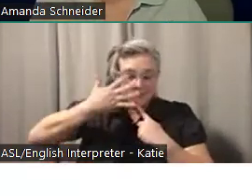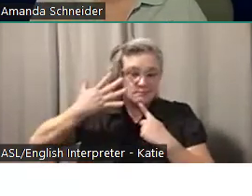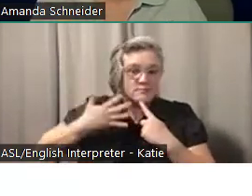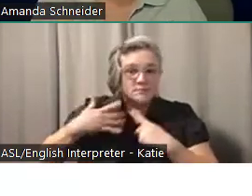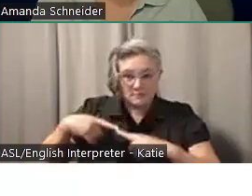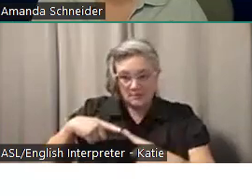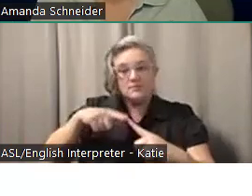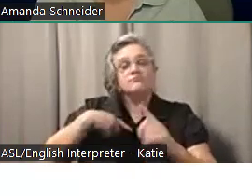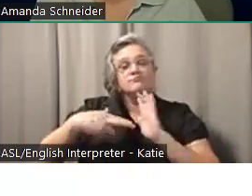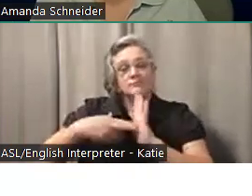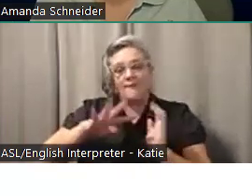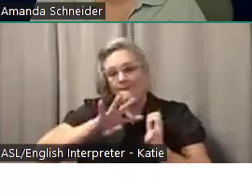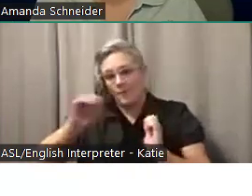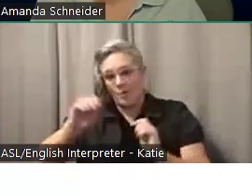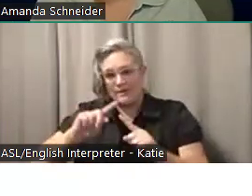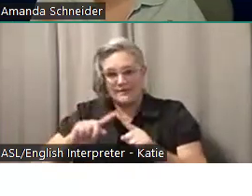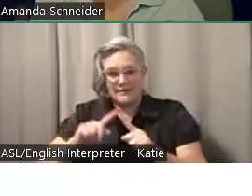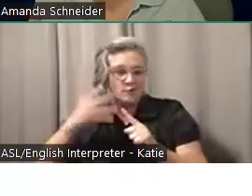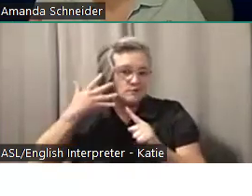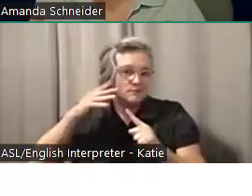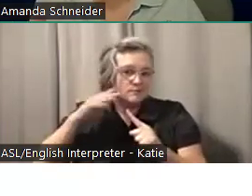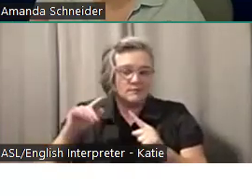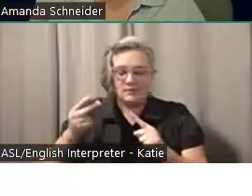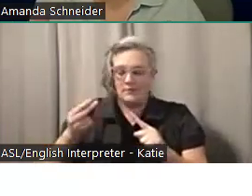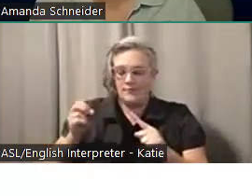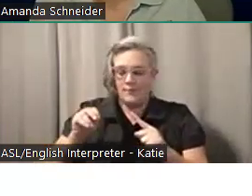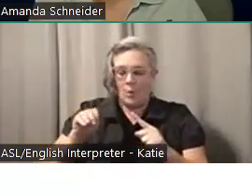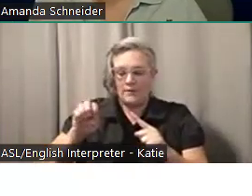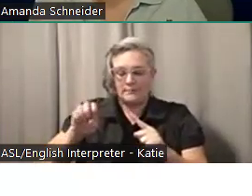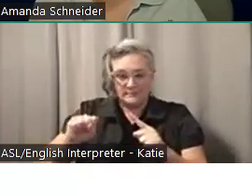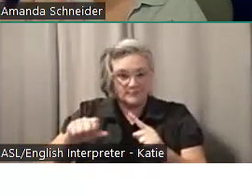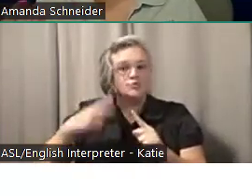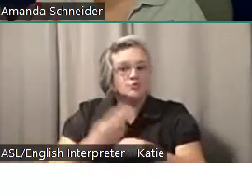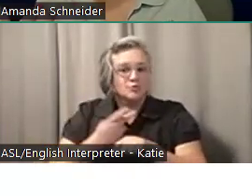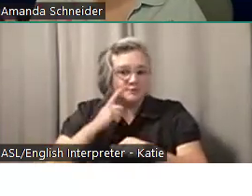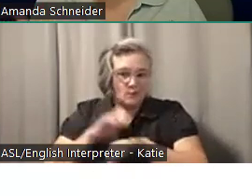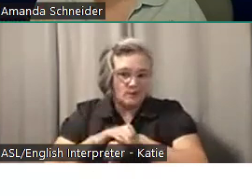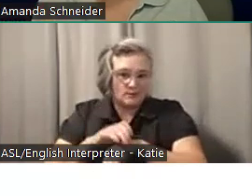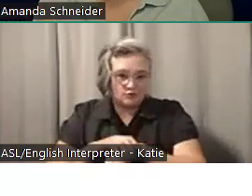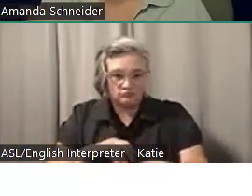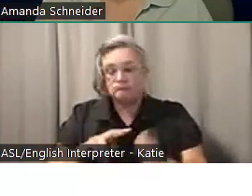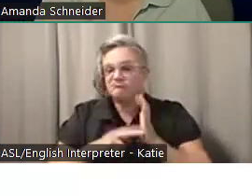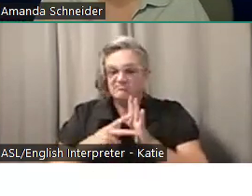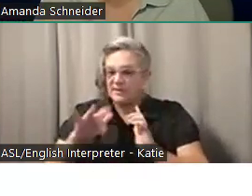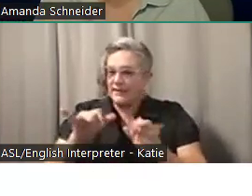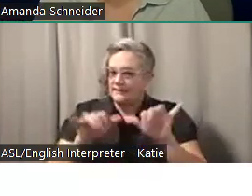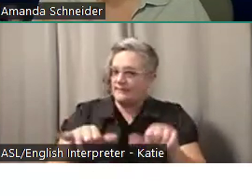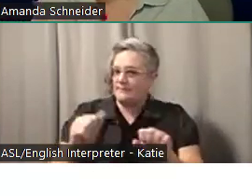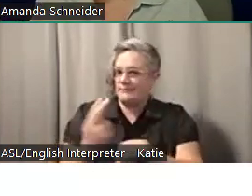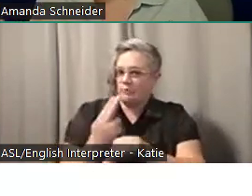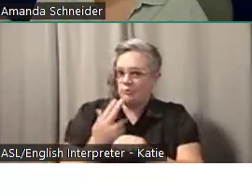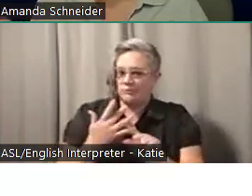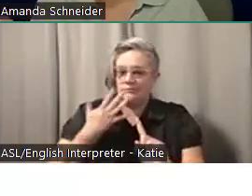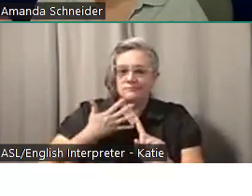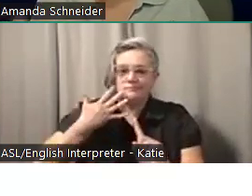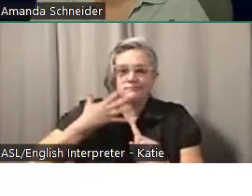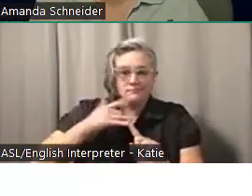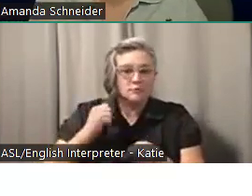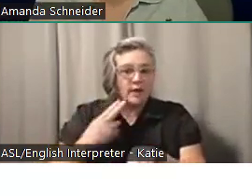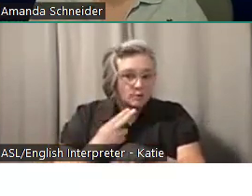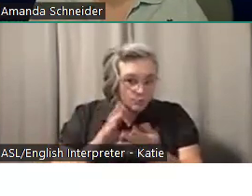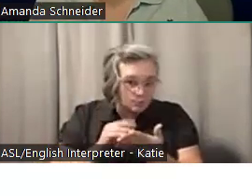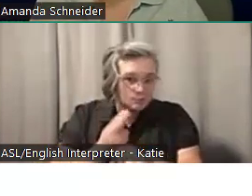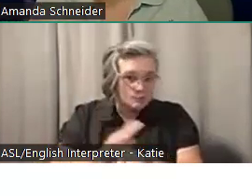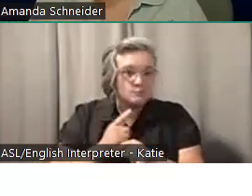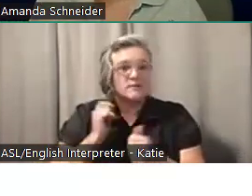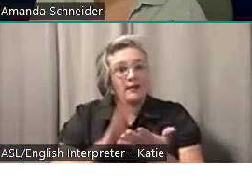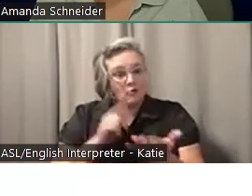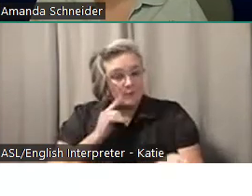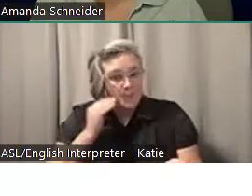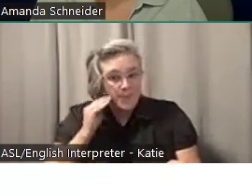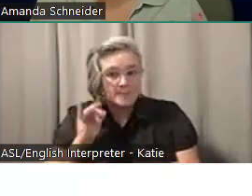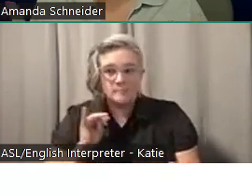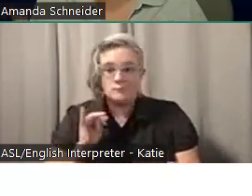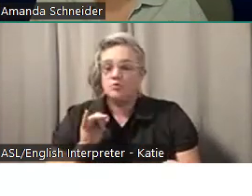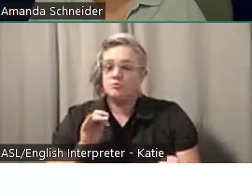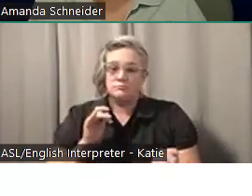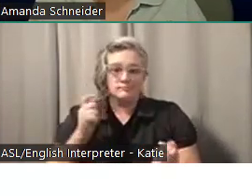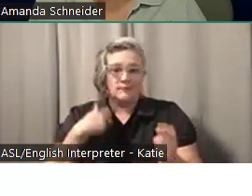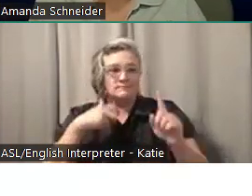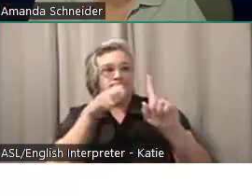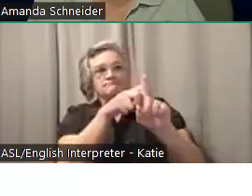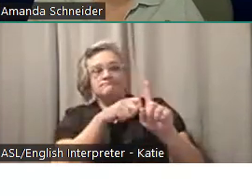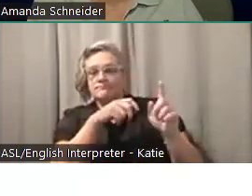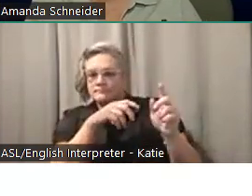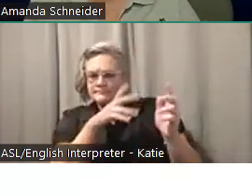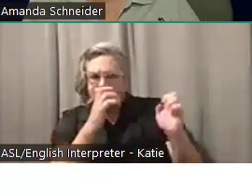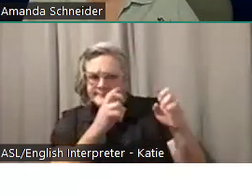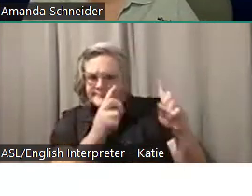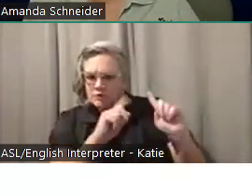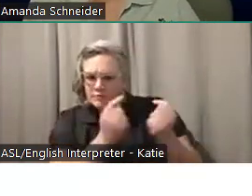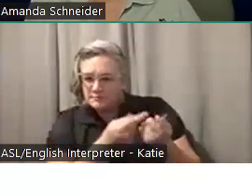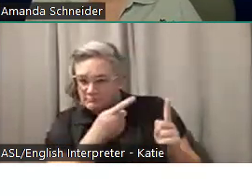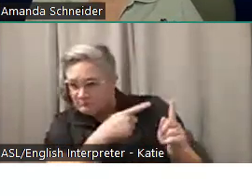that represent the 40 different phonemes used in the English language. So this is a system that you can use, um, and learn at home, and that's also something that you can talk with your educational team about, if that's a strategy they're using.